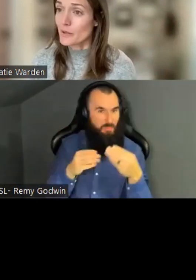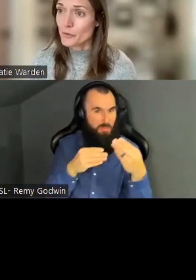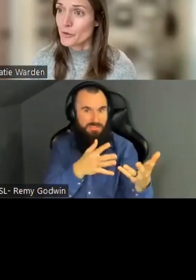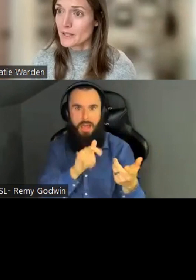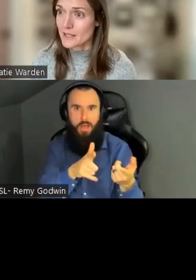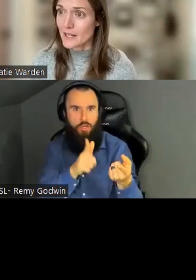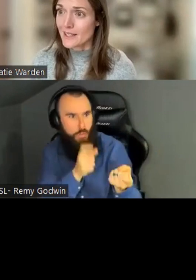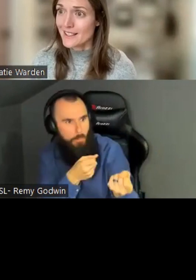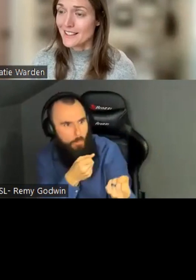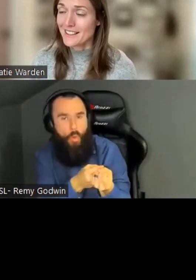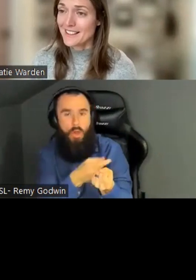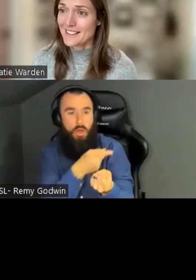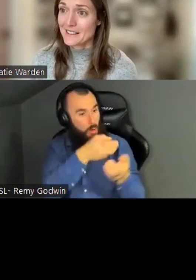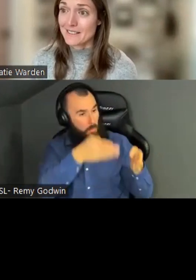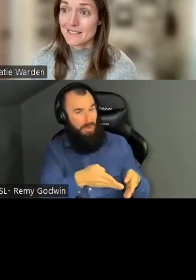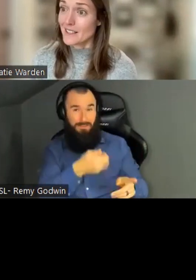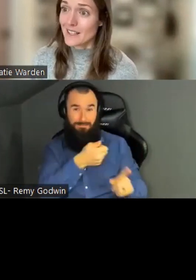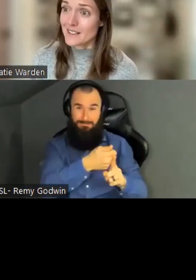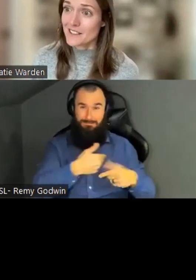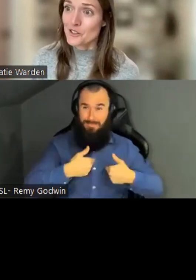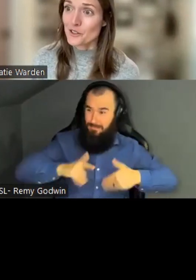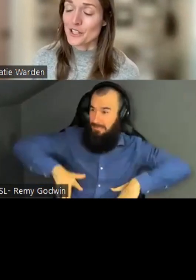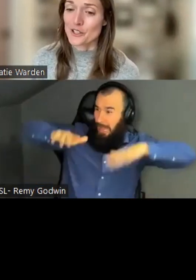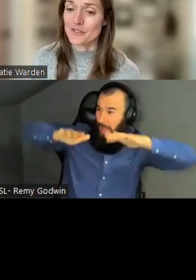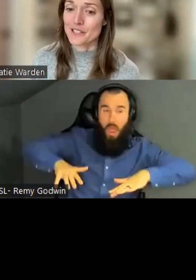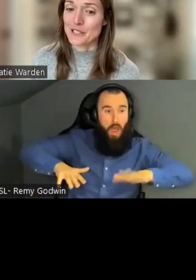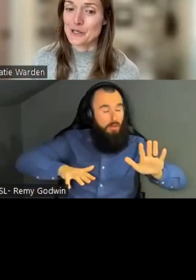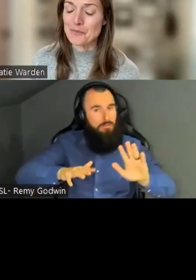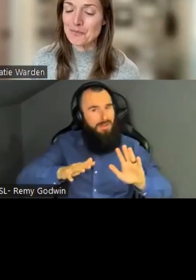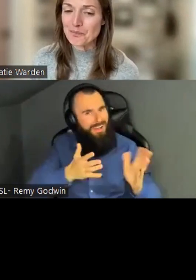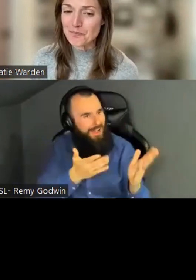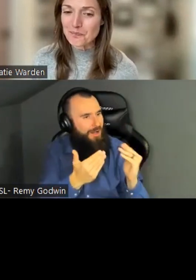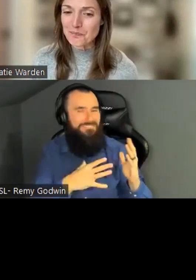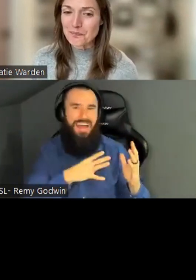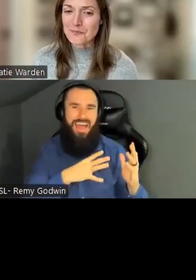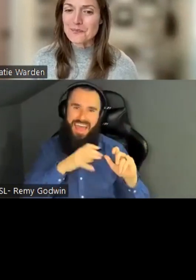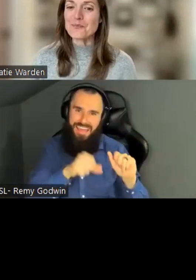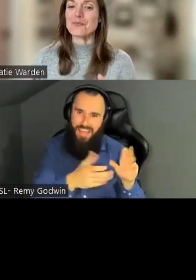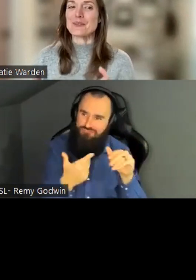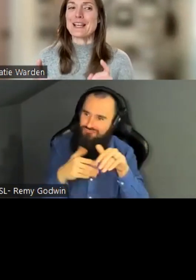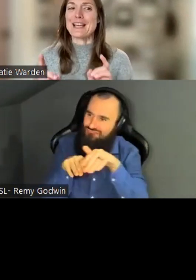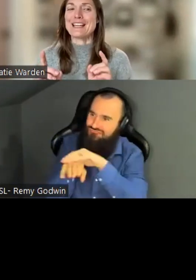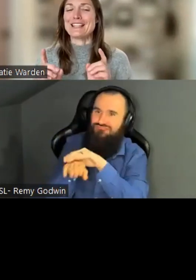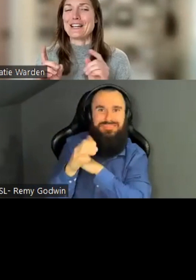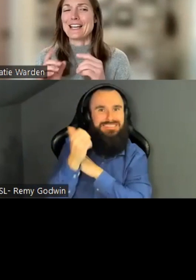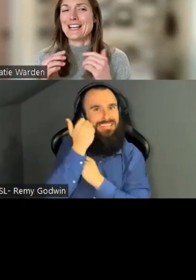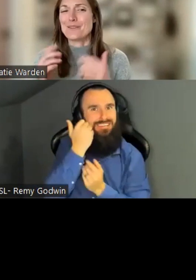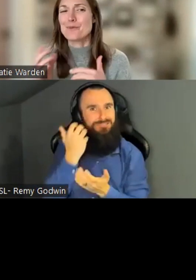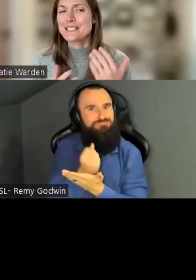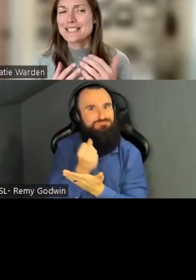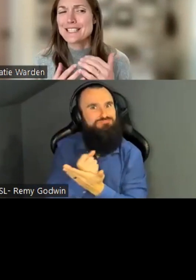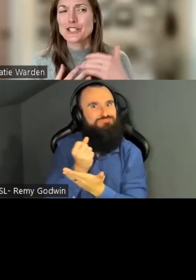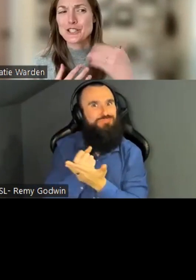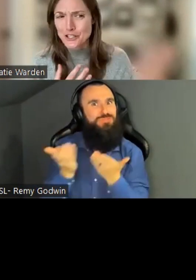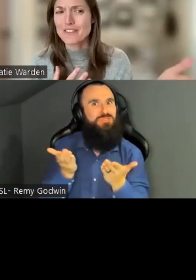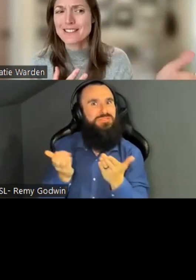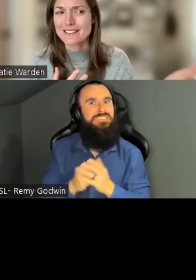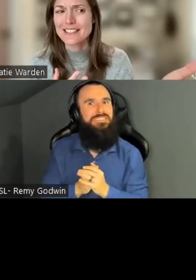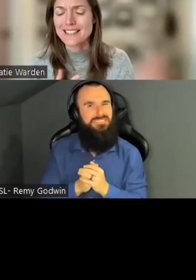that people with anxiety can access dental care services. And I wanted to just share this link